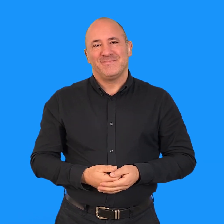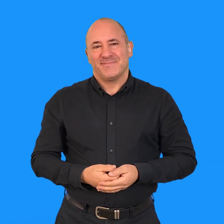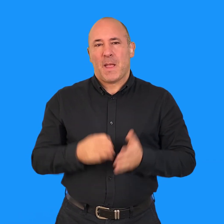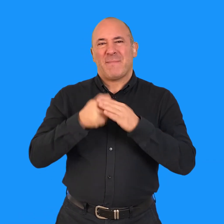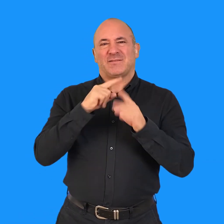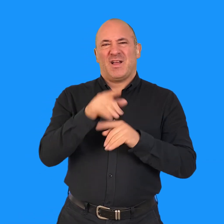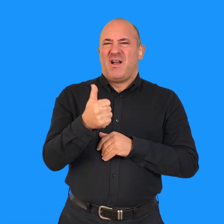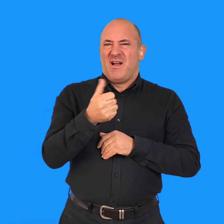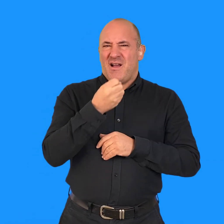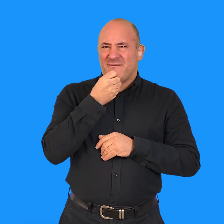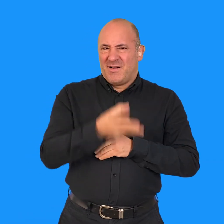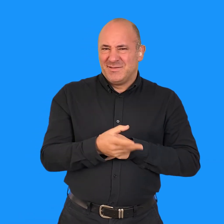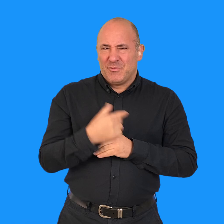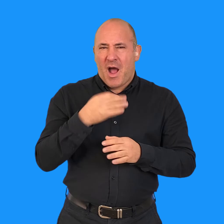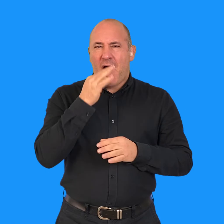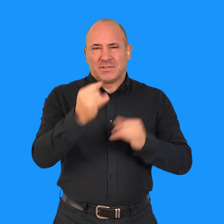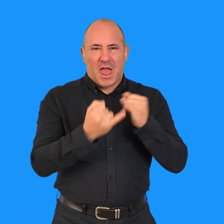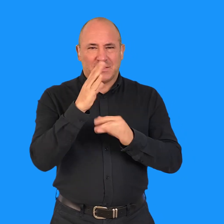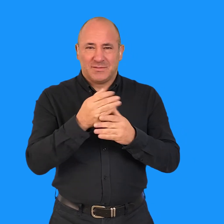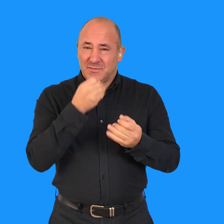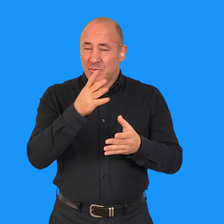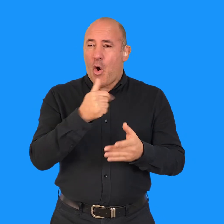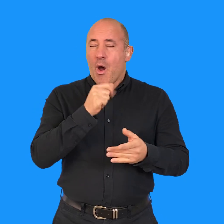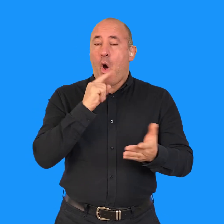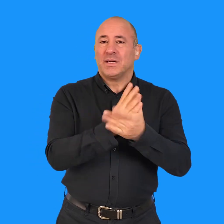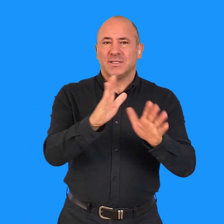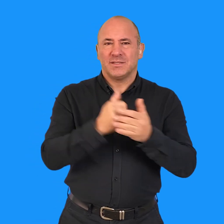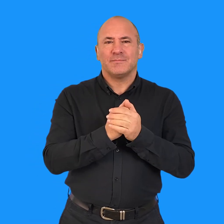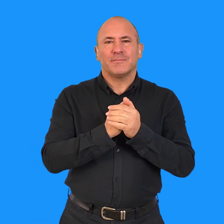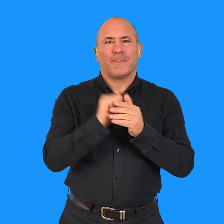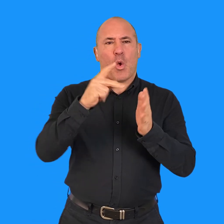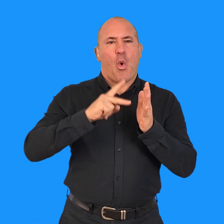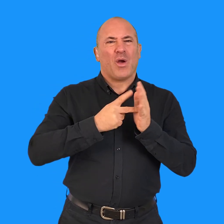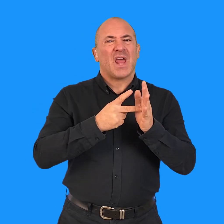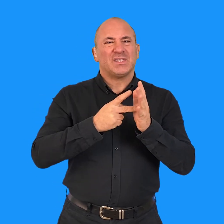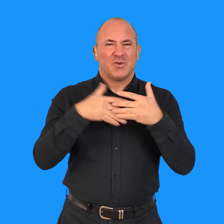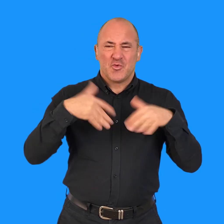it would be fantastic to hear honestly, about all the amazing work your organization's taken in.